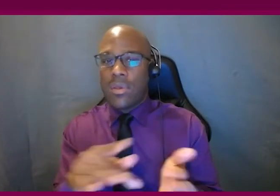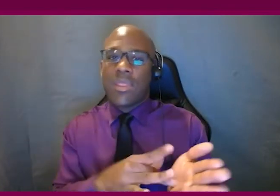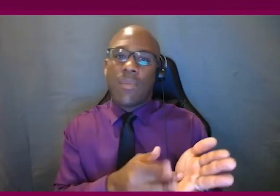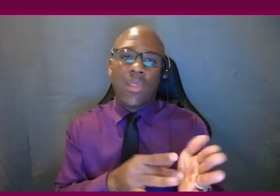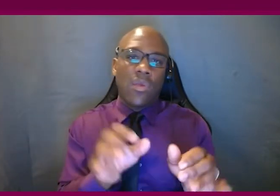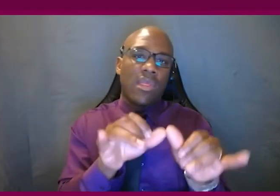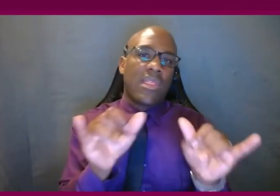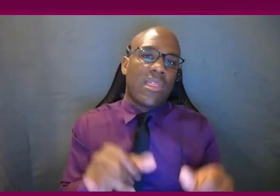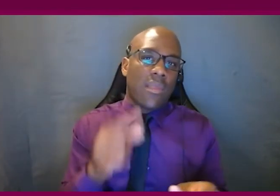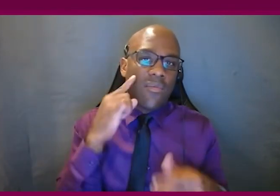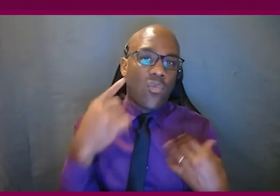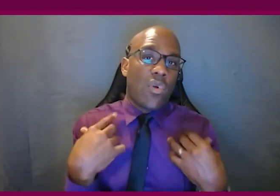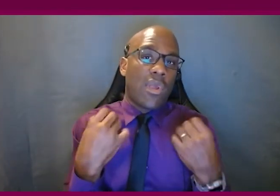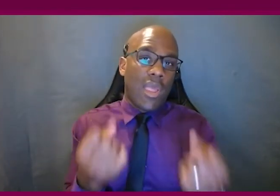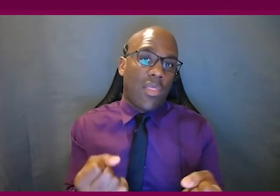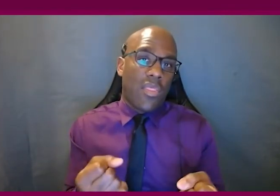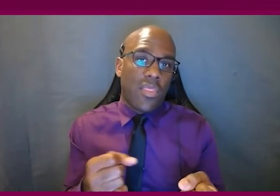this condition, et cetera.